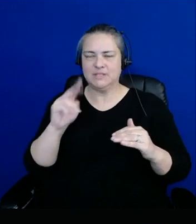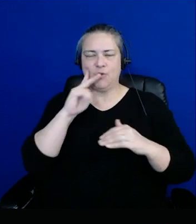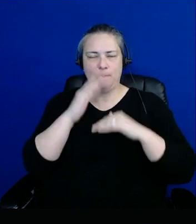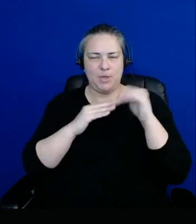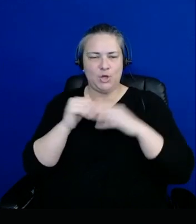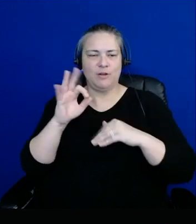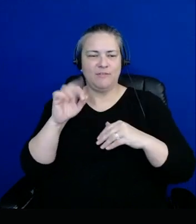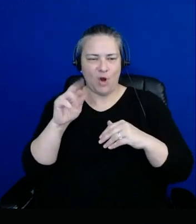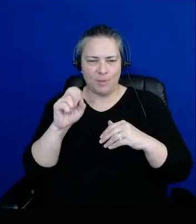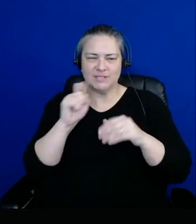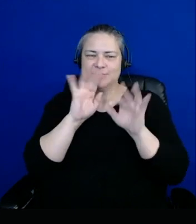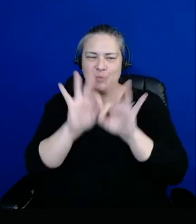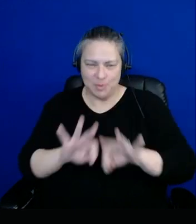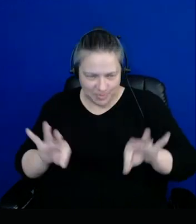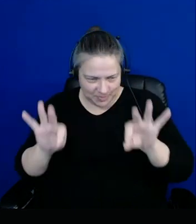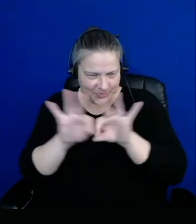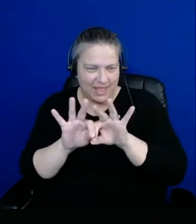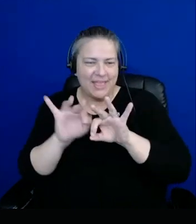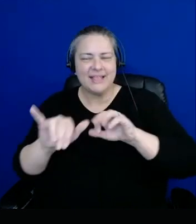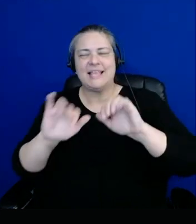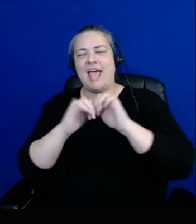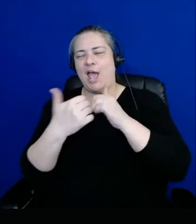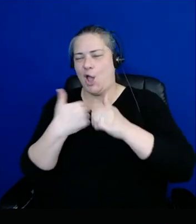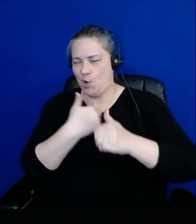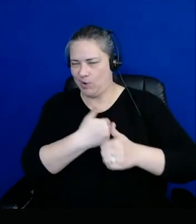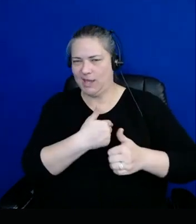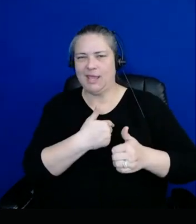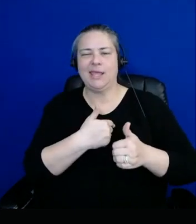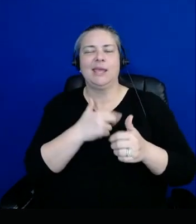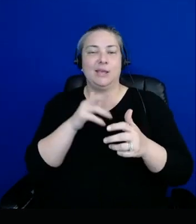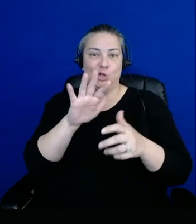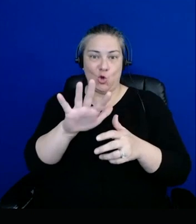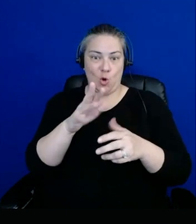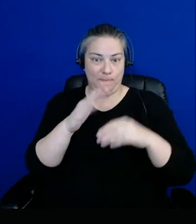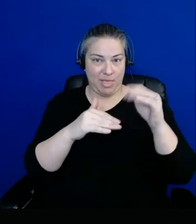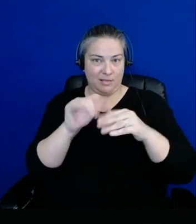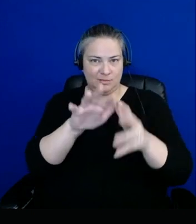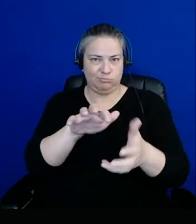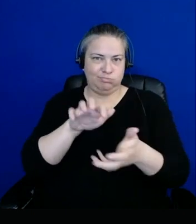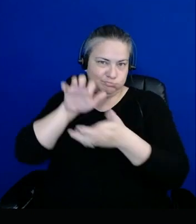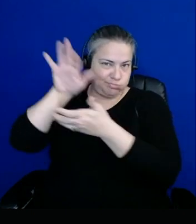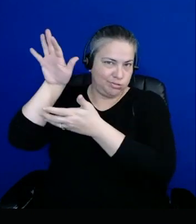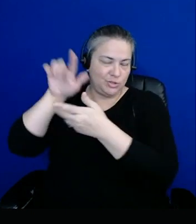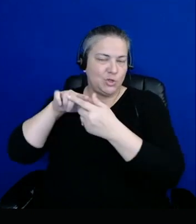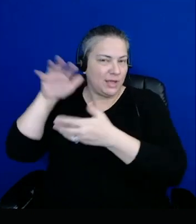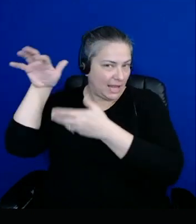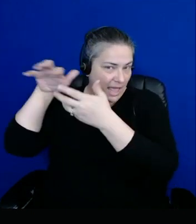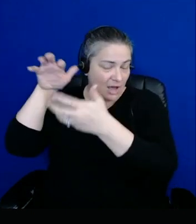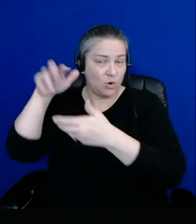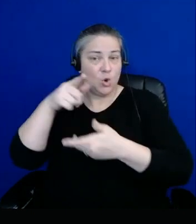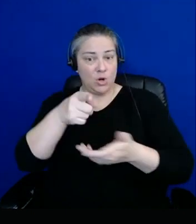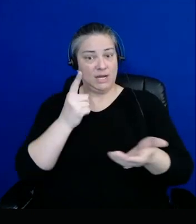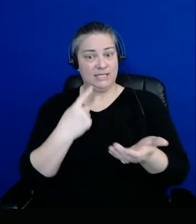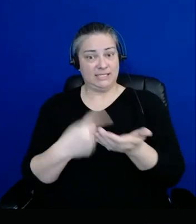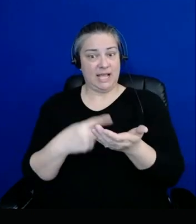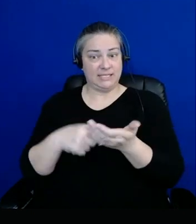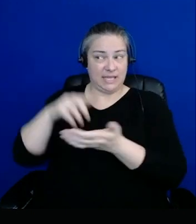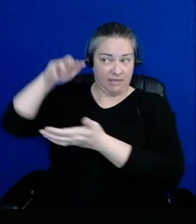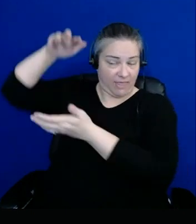critical, and a way for you to offload your builds up to the cloud. And when you're talking about the cloud, being able to